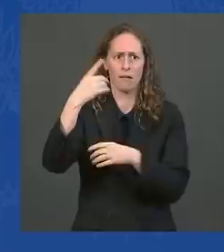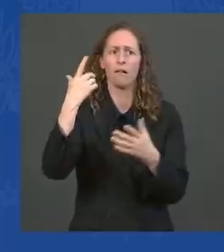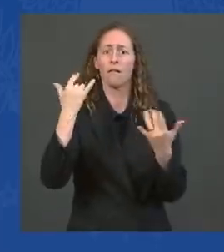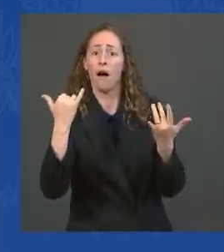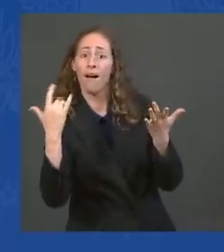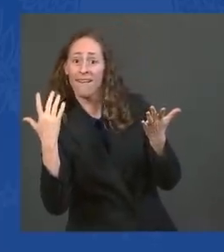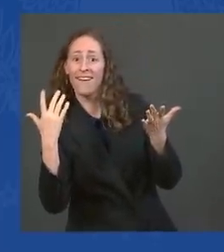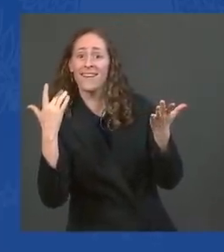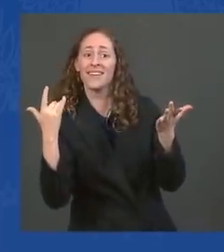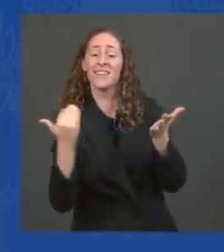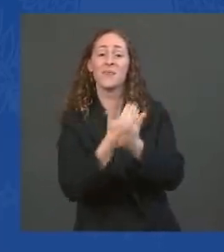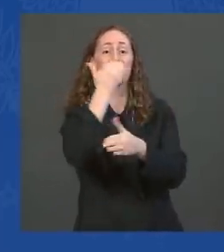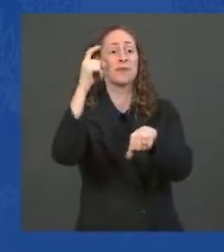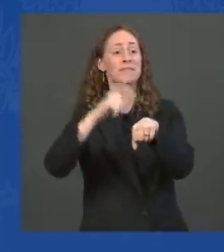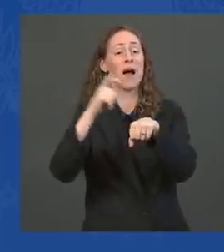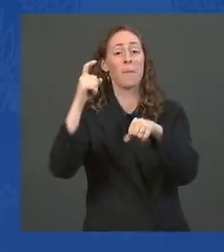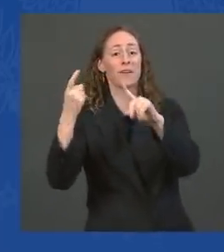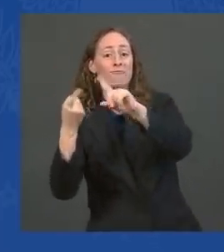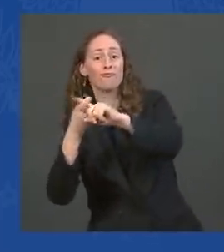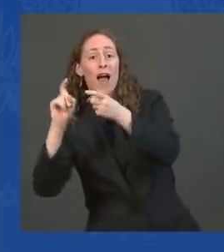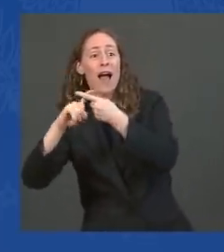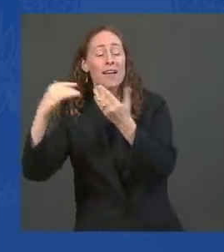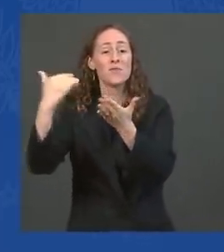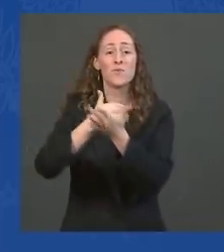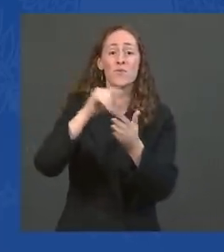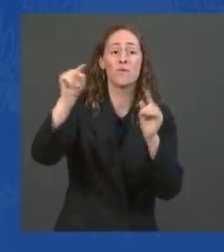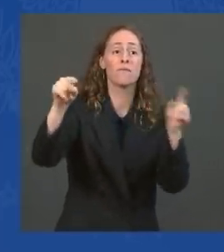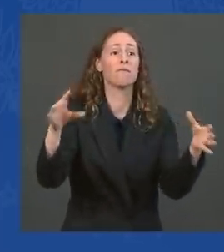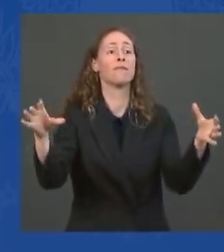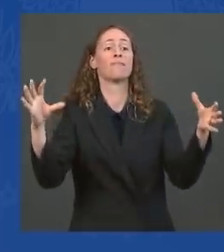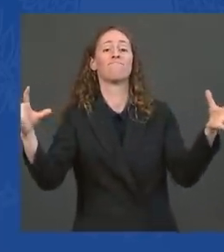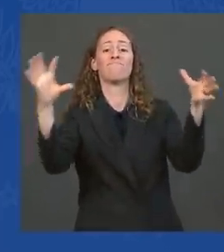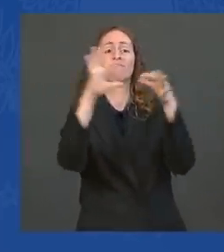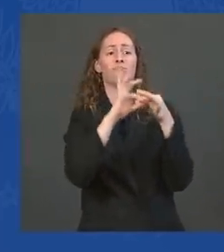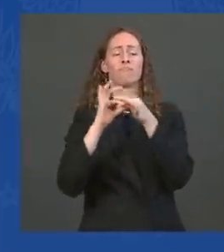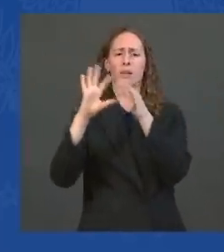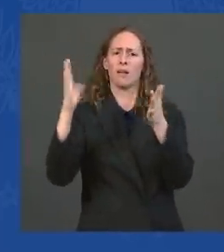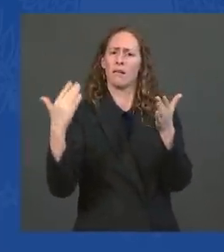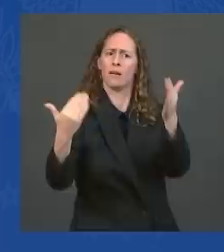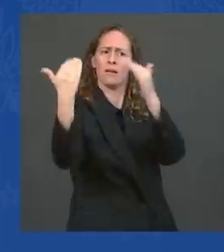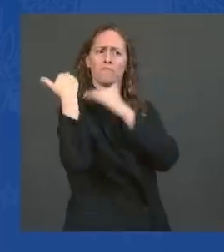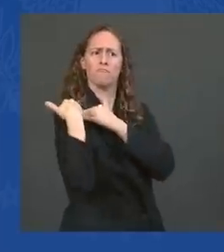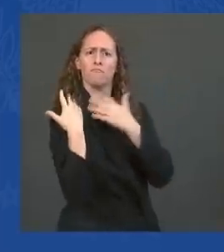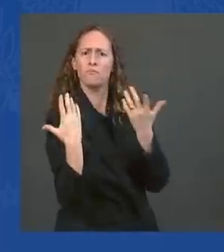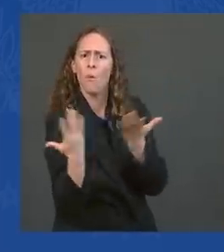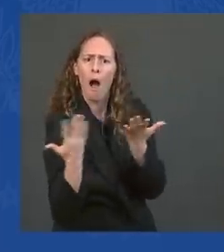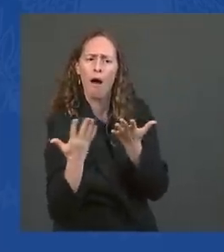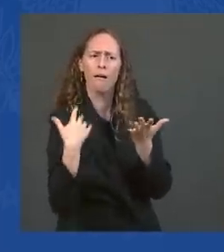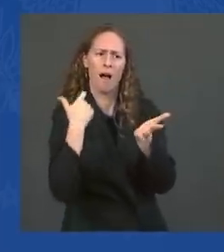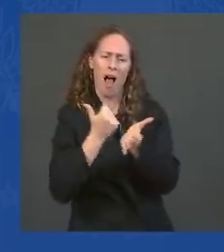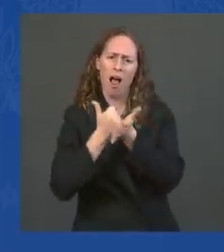and the first task of this partnership will be to help Australia acquire a fleet of nuclear-powered submarines,